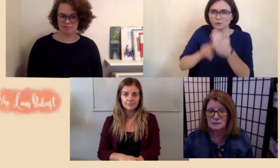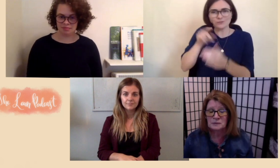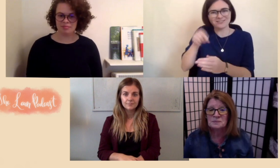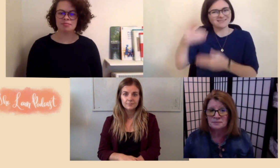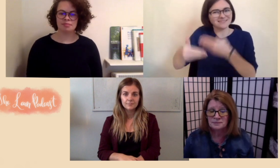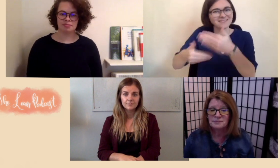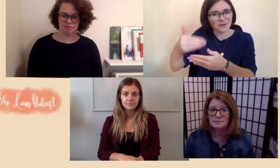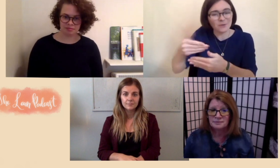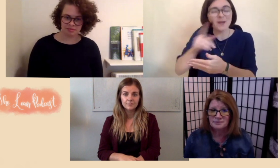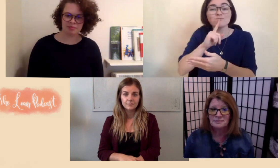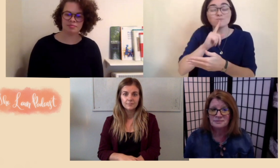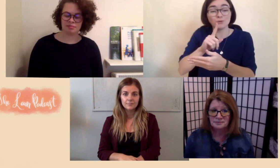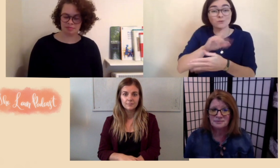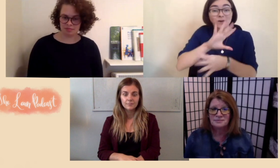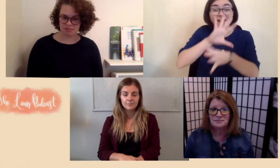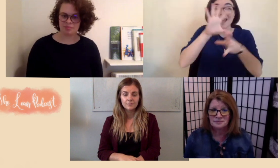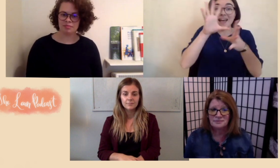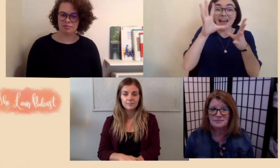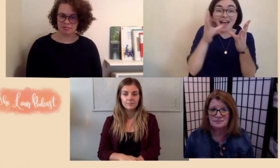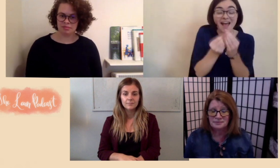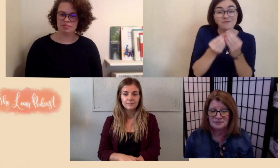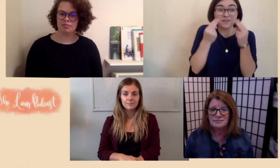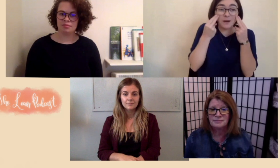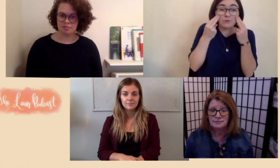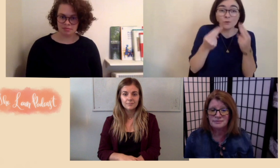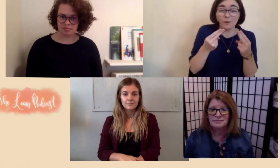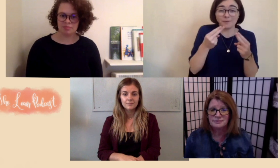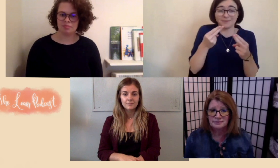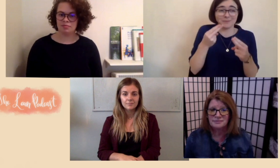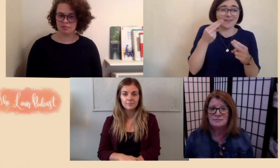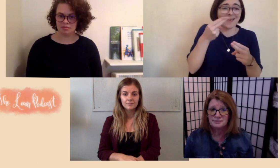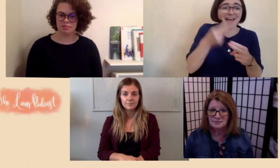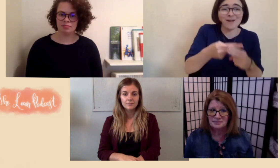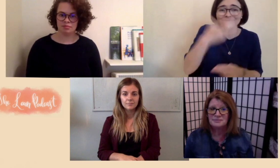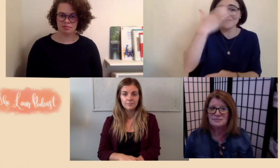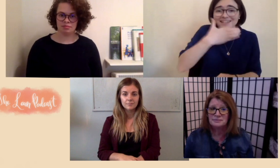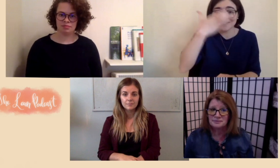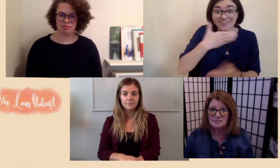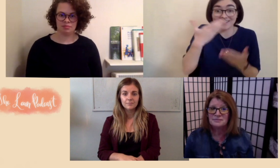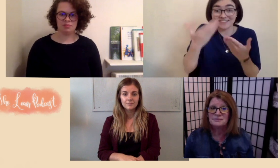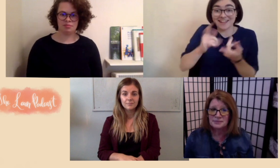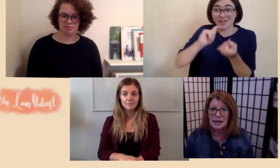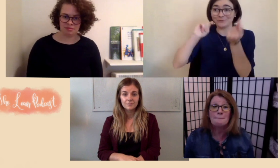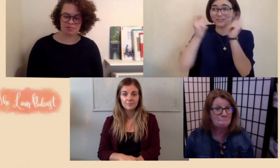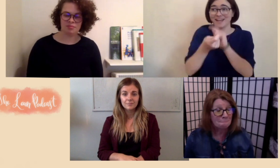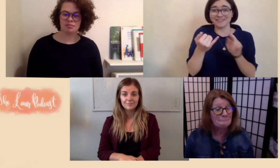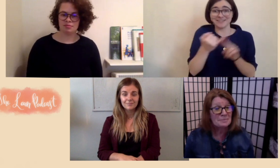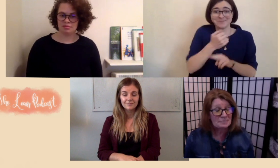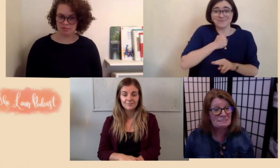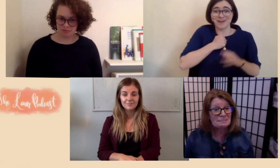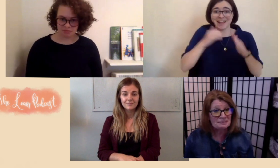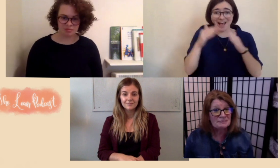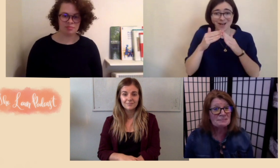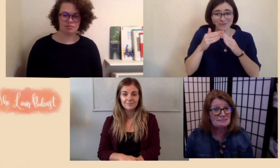everything that would normally be out in the world was now, suddenly, in my sitting room, you could really feel the strain, I have to say,